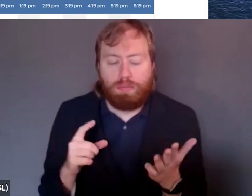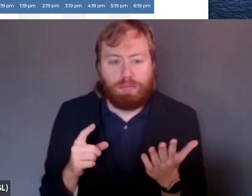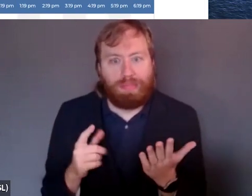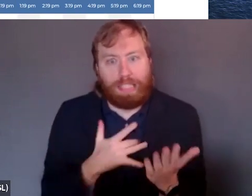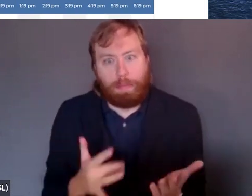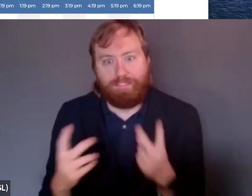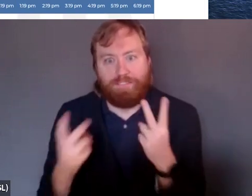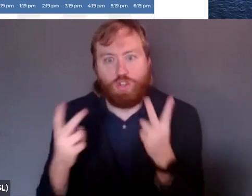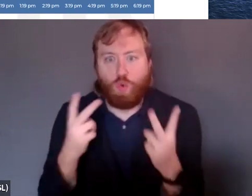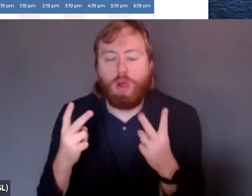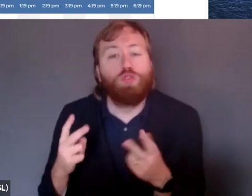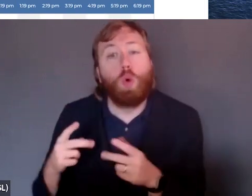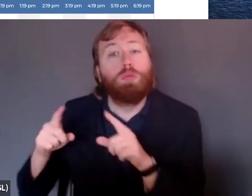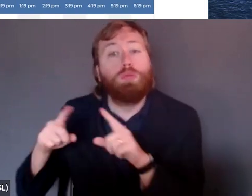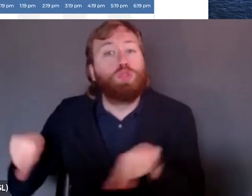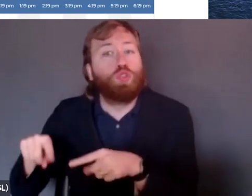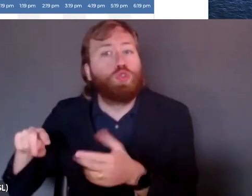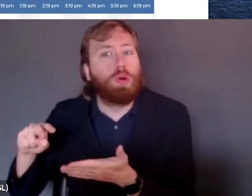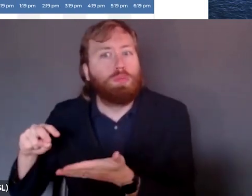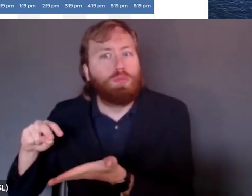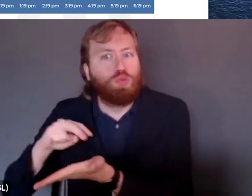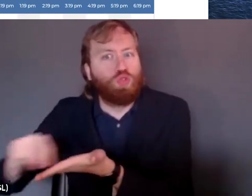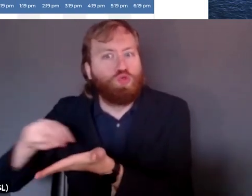Whenever a button changes content somewhere--